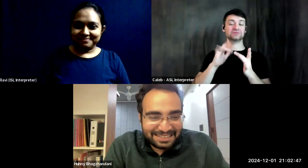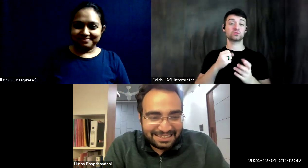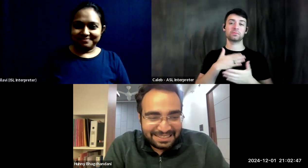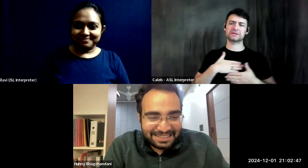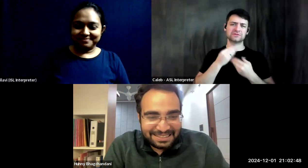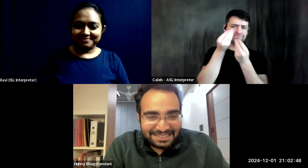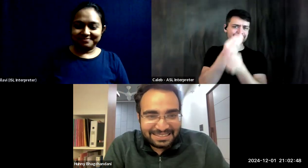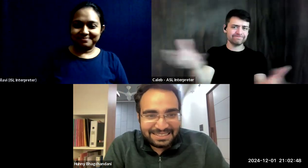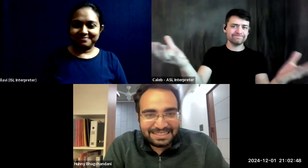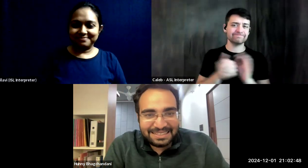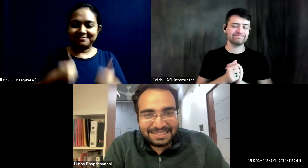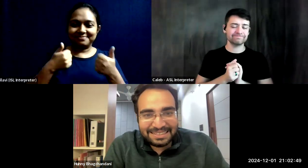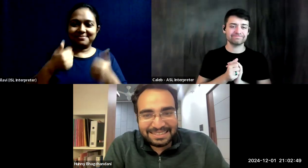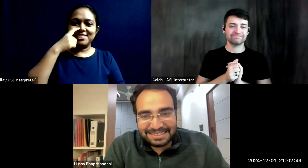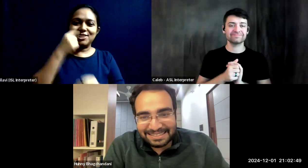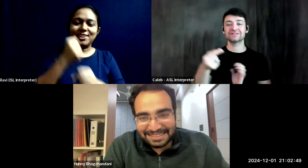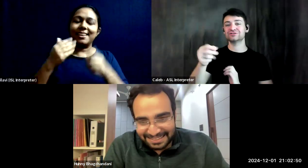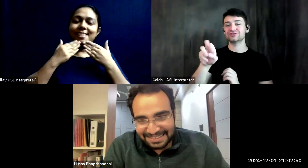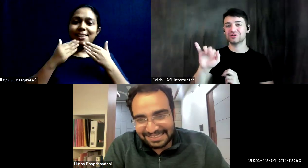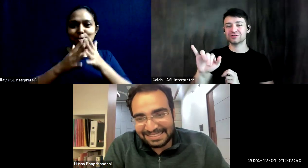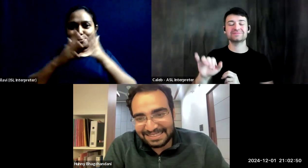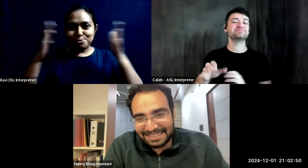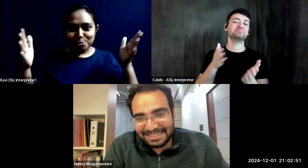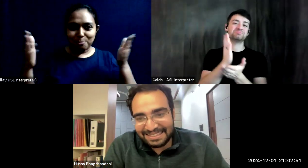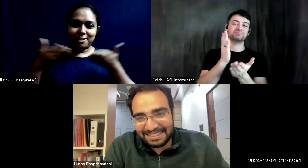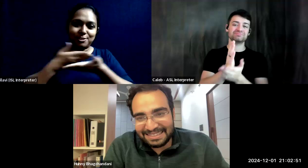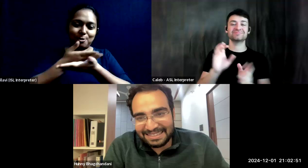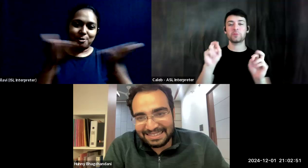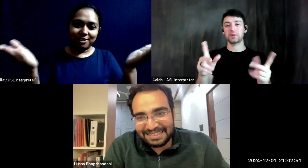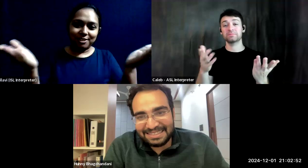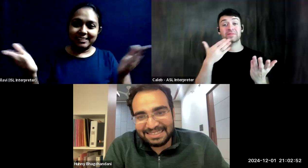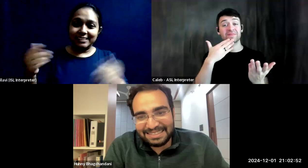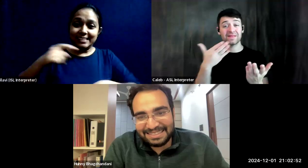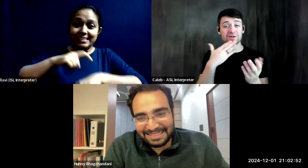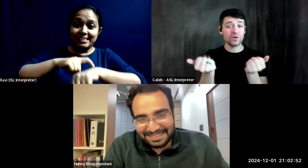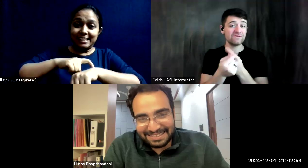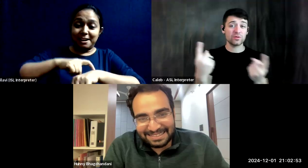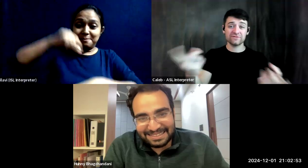[Geri speaking] All right, this is Jerry. Thank you so much, everyone. It is 9 p.m. here in India.